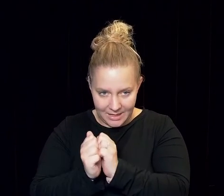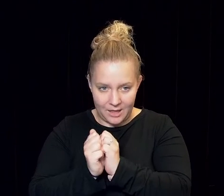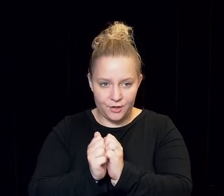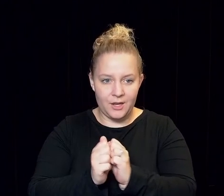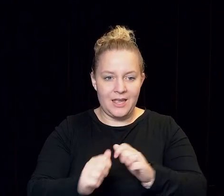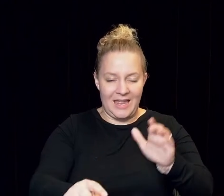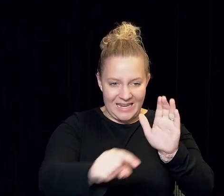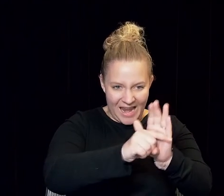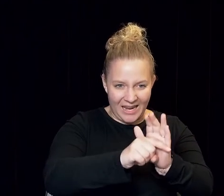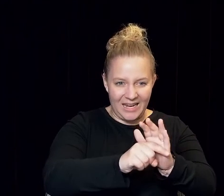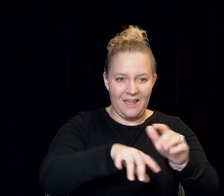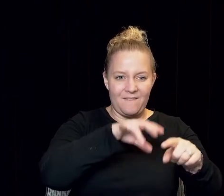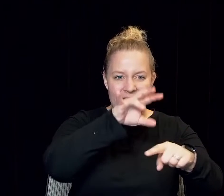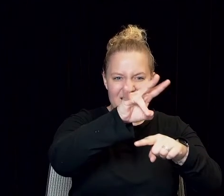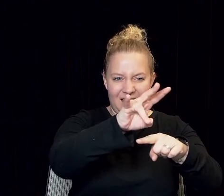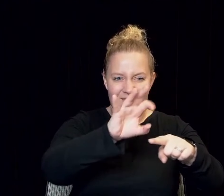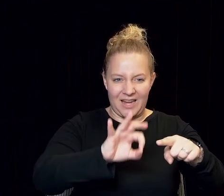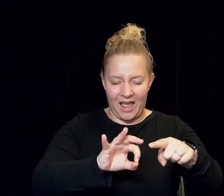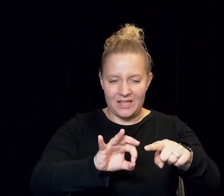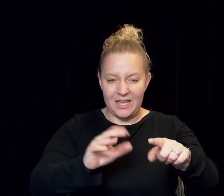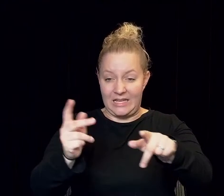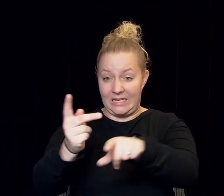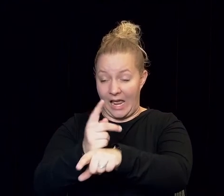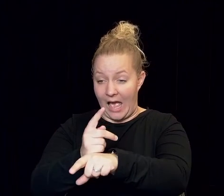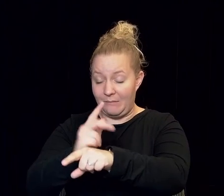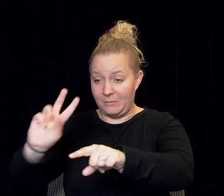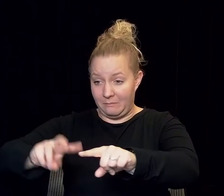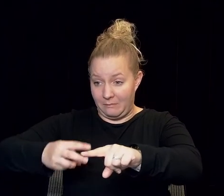end up with an answer of 1 because you could cross simplify all of those things. So, I just have